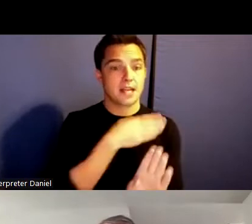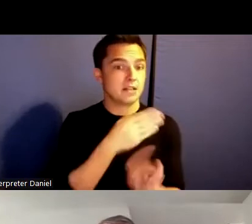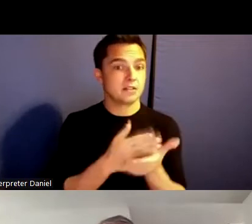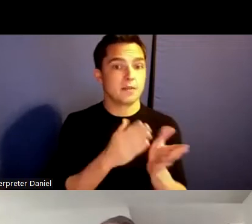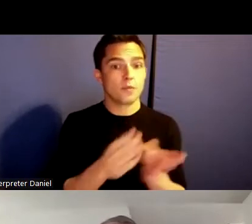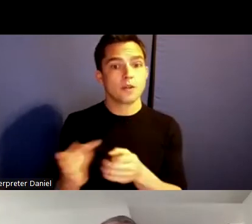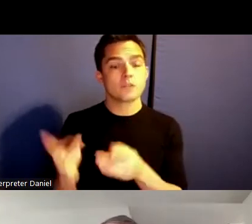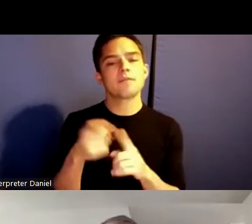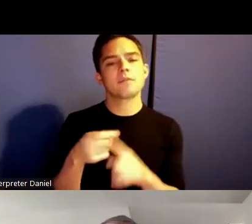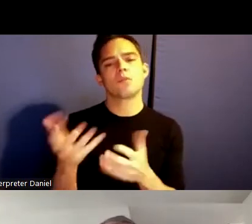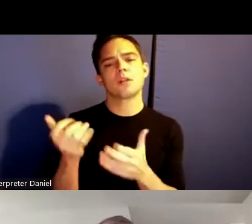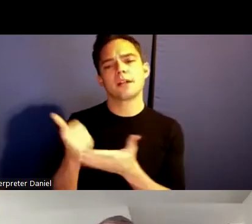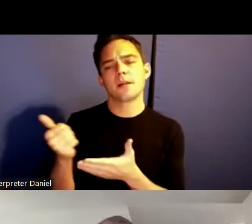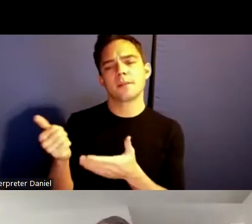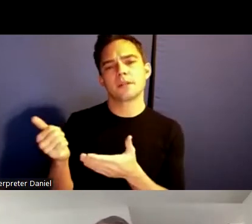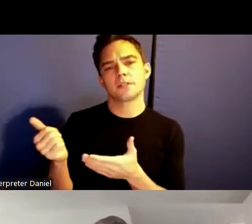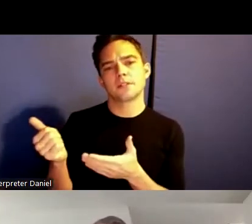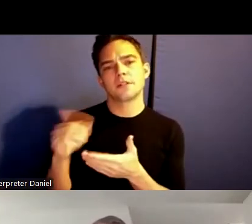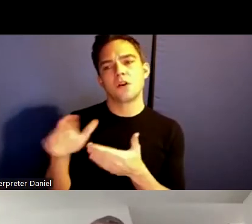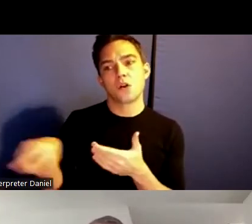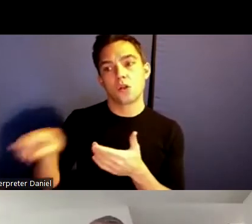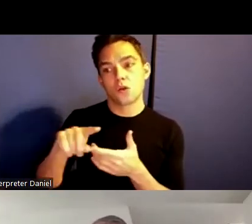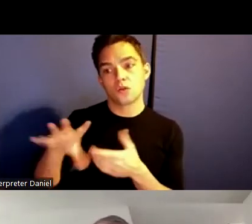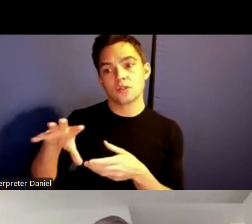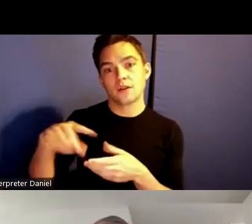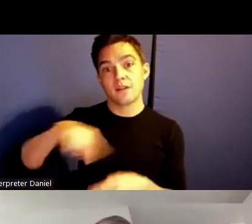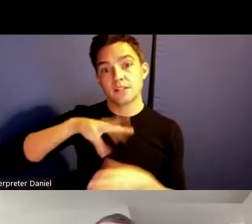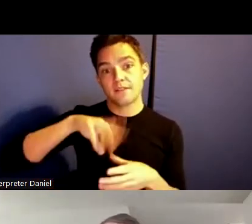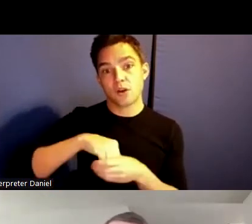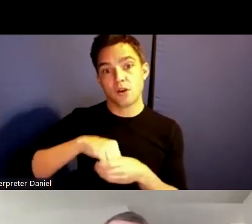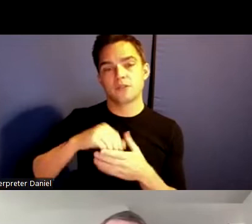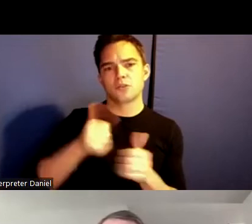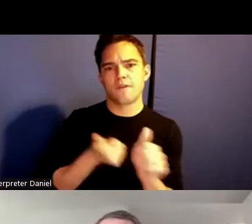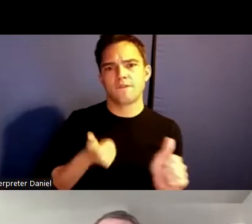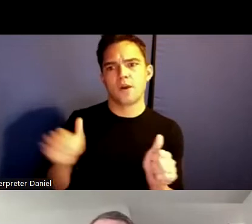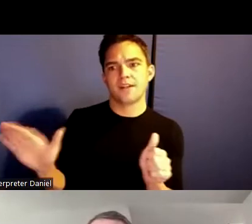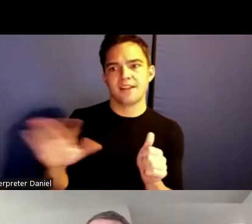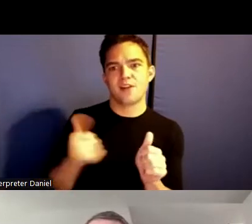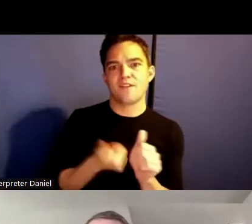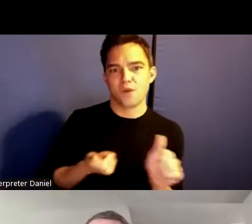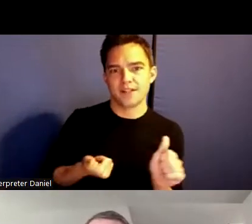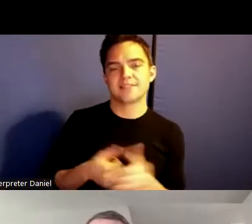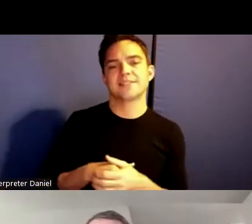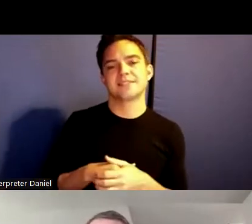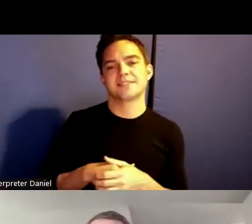from wanting to help those all those of us involved to avoid their avoidance of it in the first place, the way that the